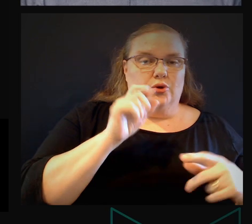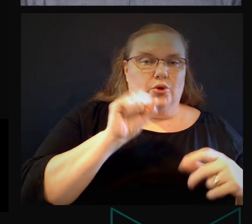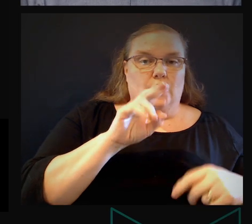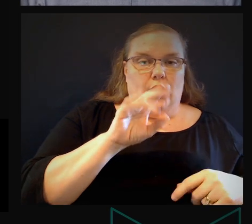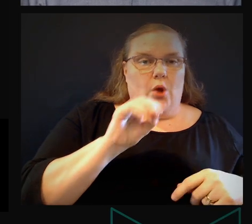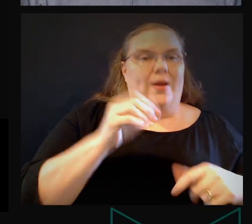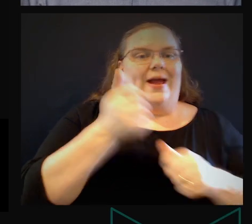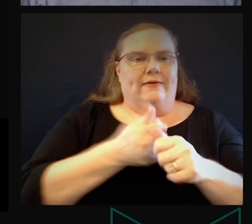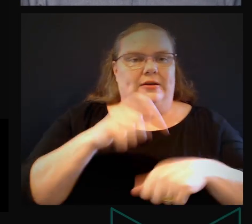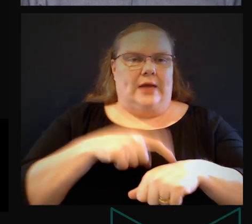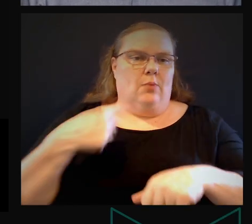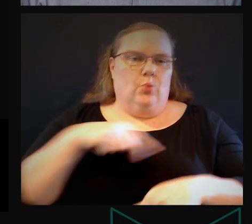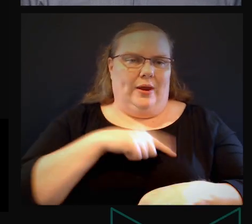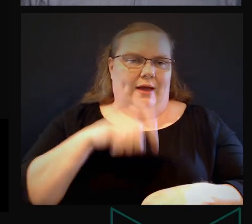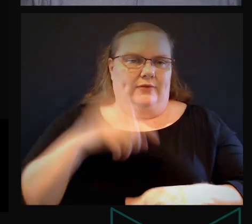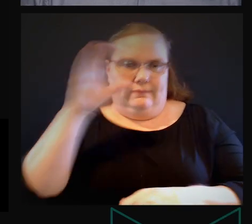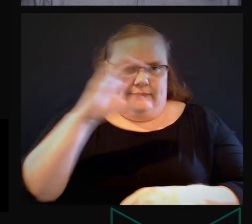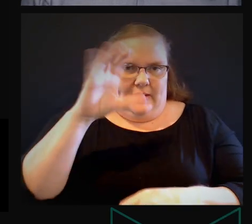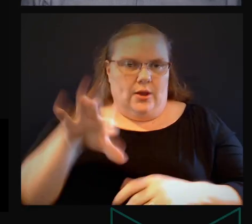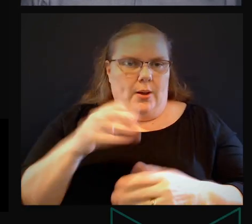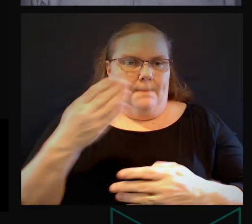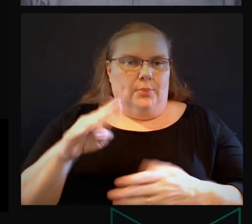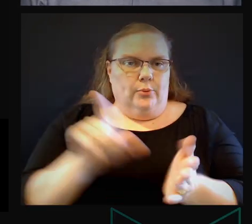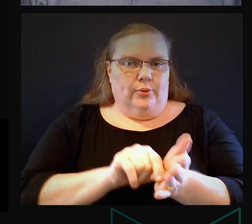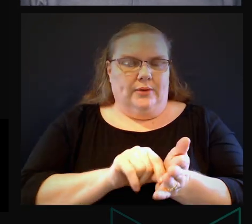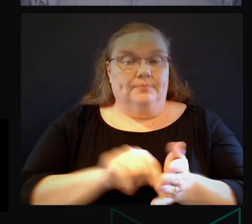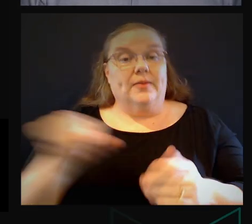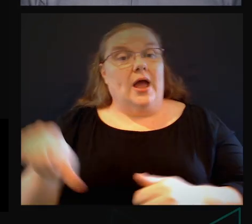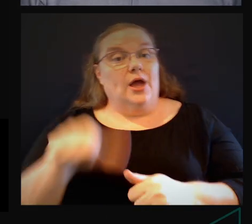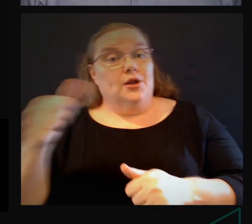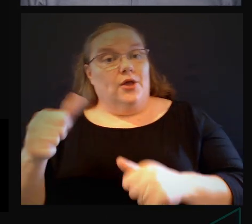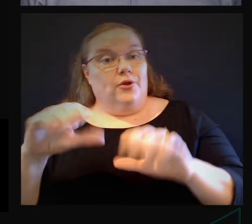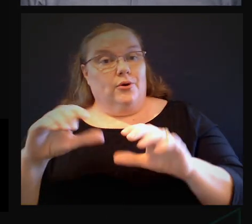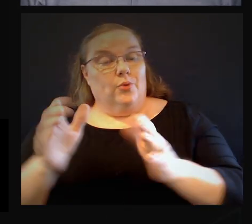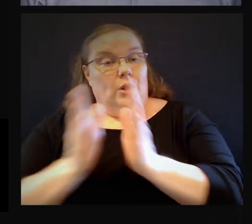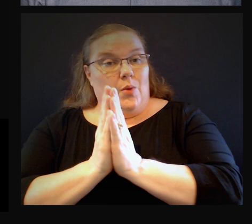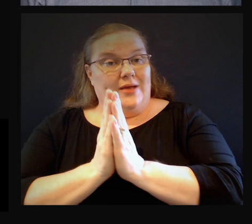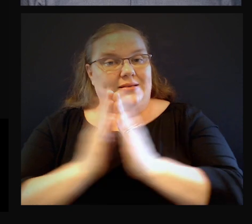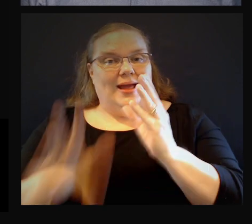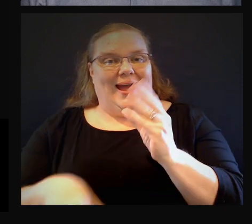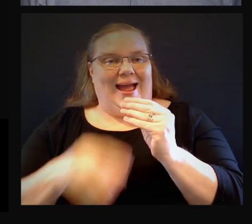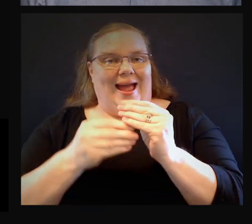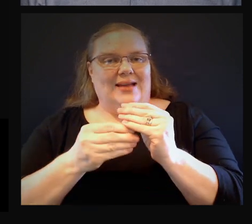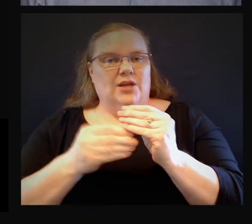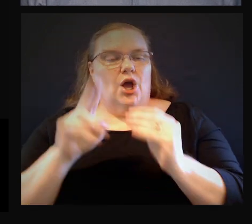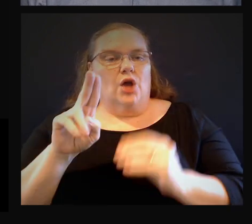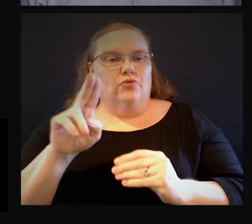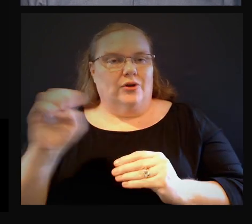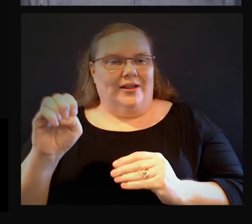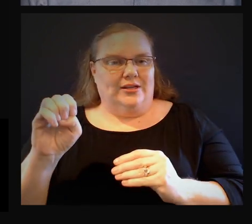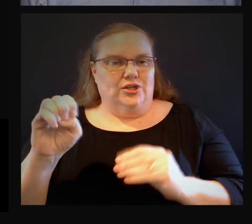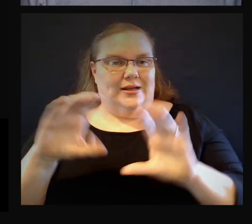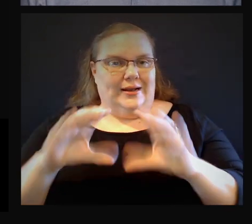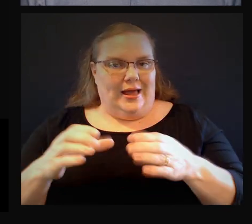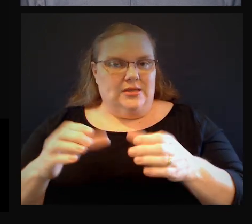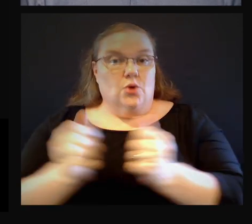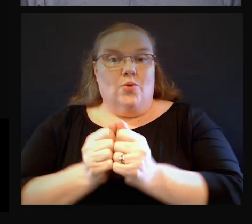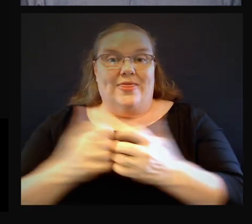I'm very glad to hear that. Another request we've heard was the need to add Unreal Engine classes without the Unreal Editor.